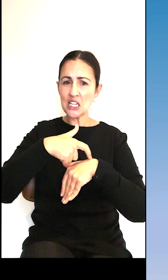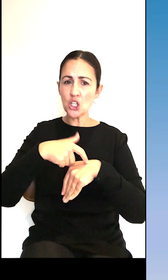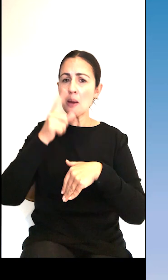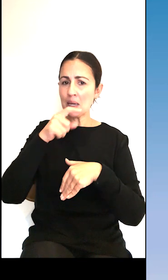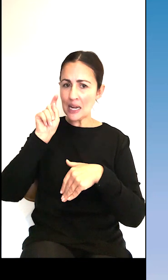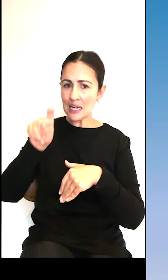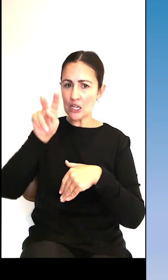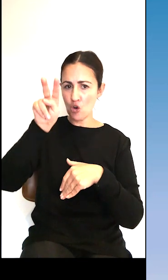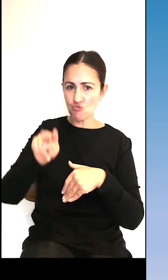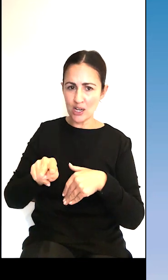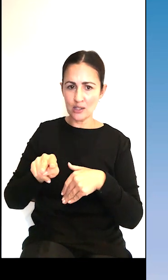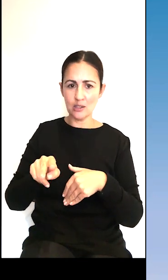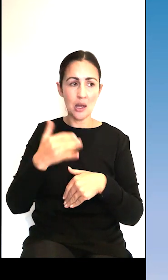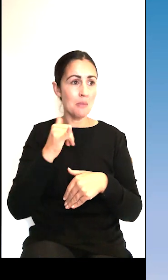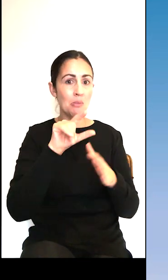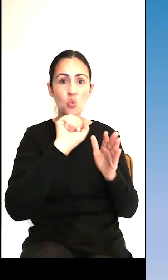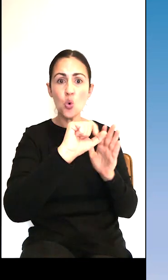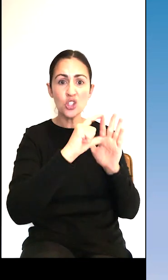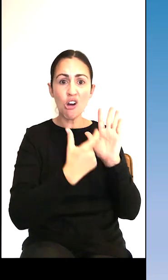and it's also protected by privacy and legislation.